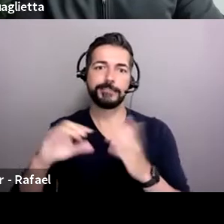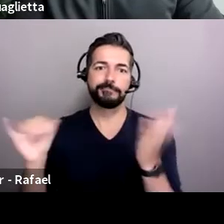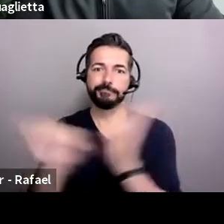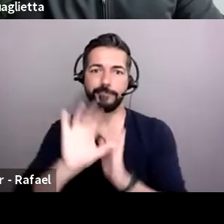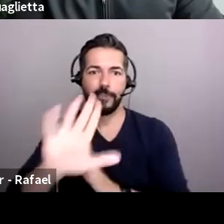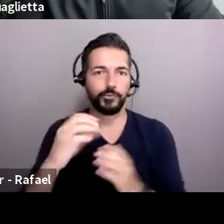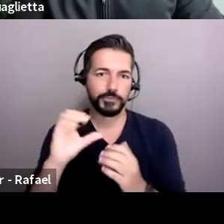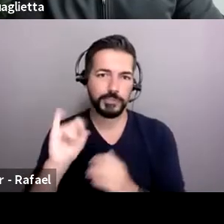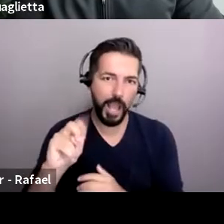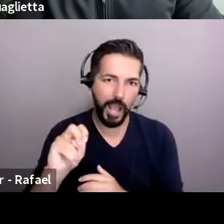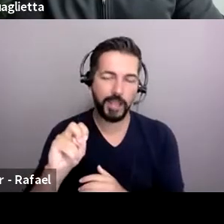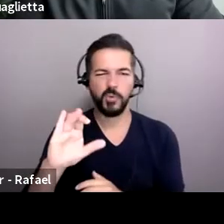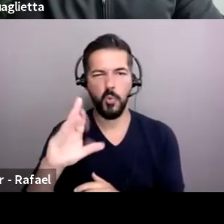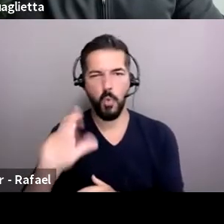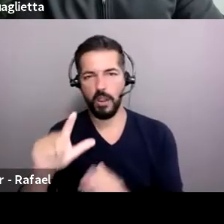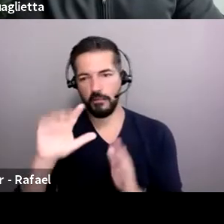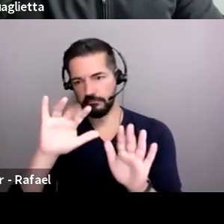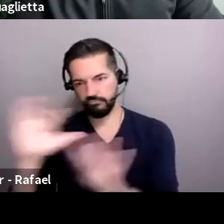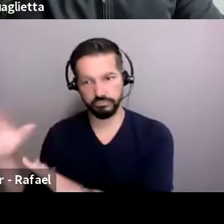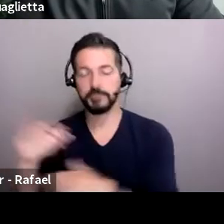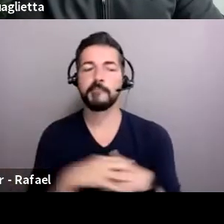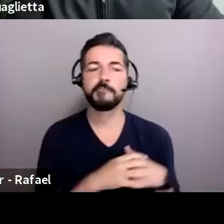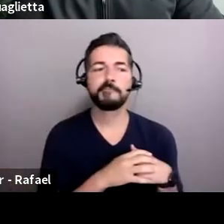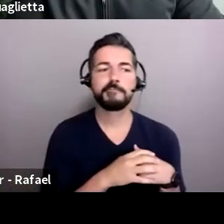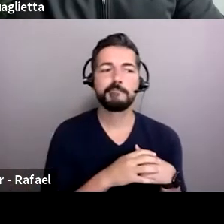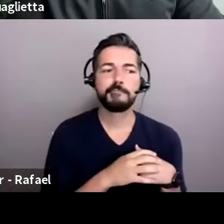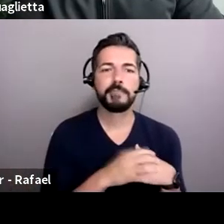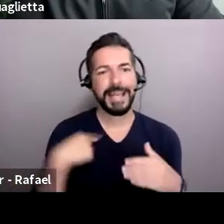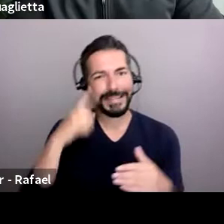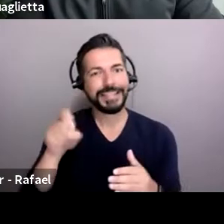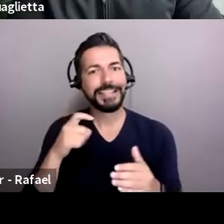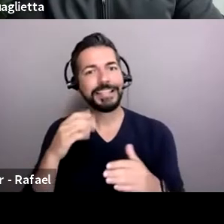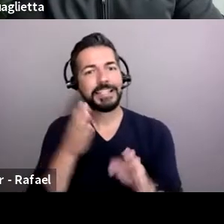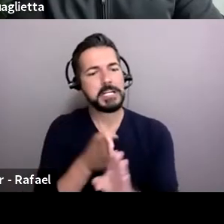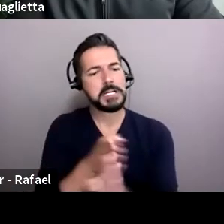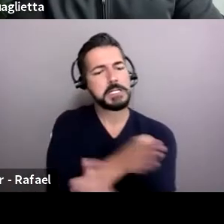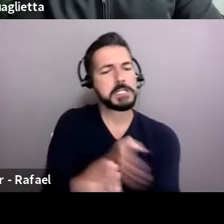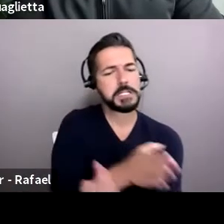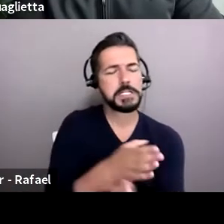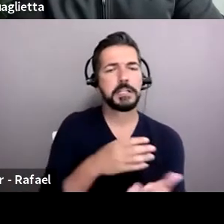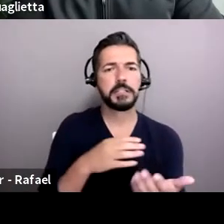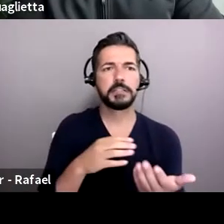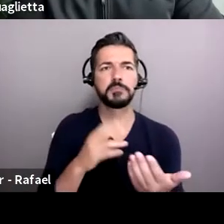I think you want to give yourself a good a good runway. So at least maybe three to 6 months before show starts.